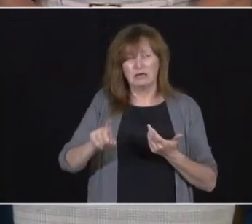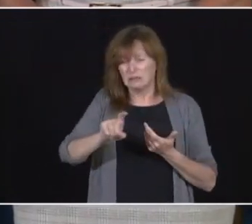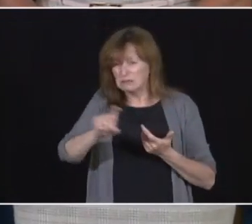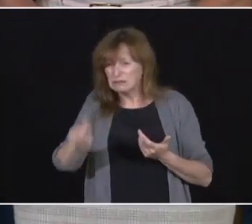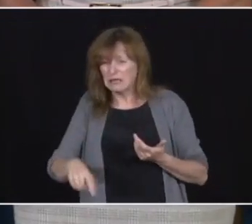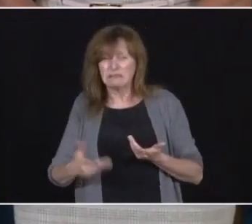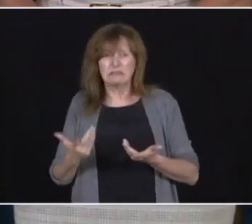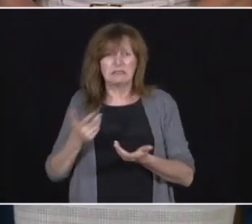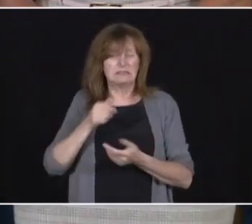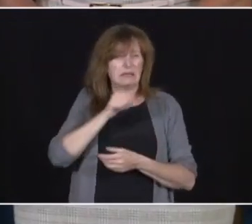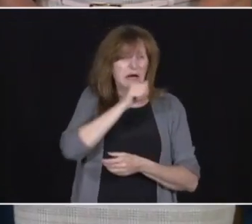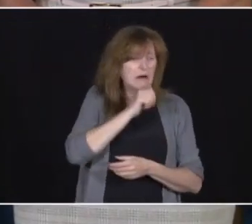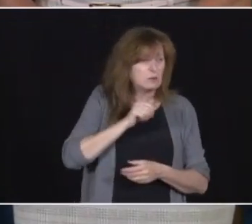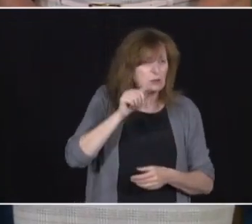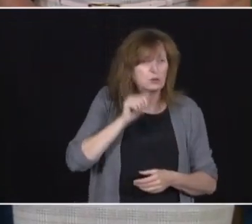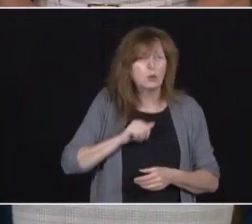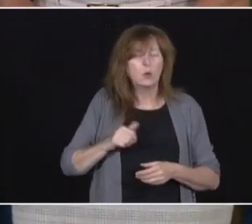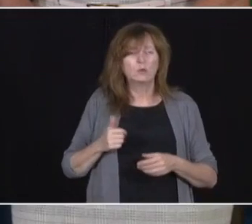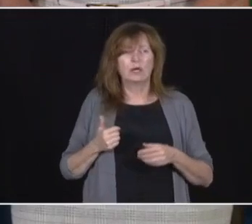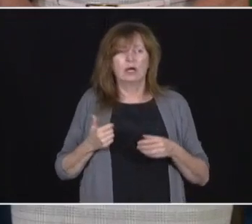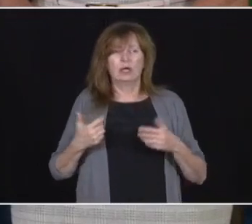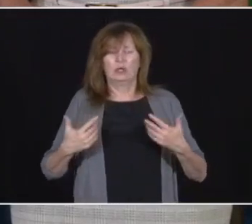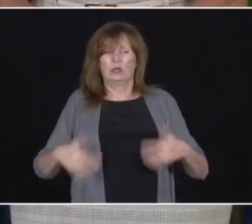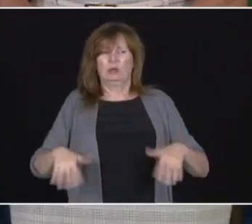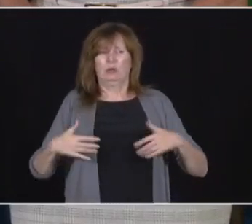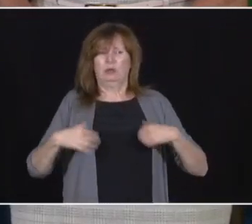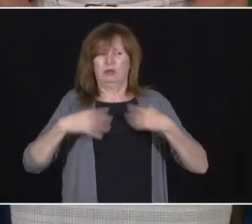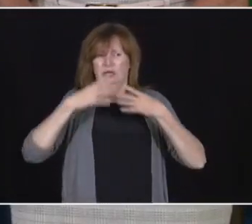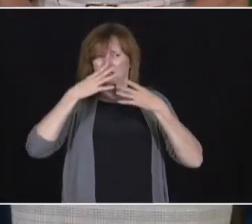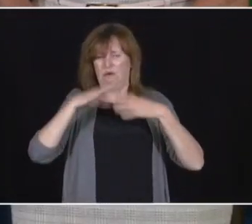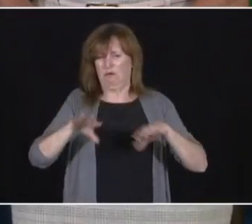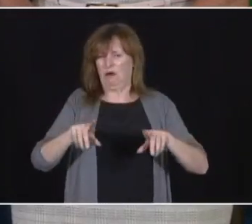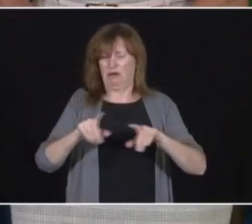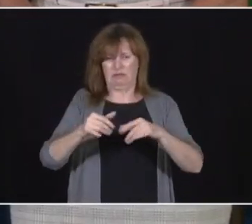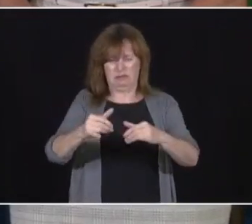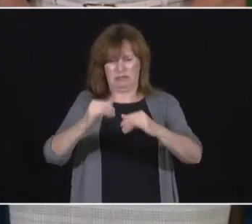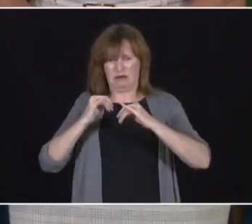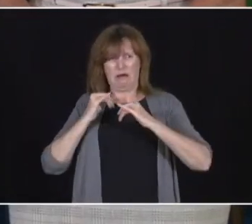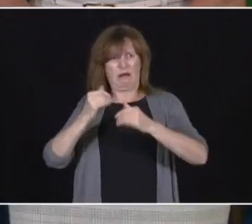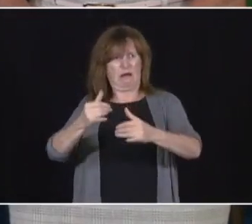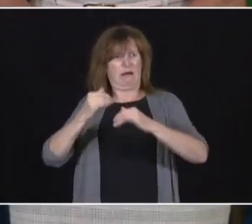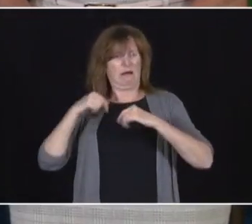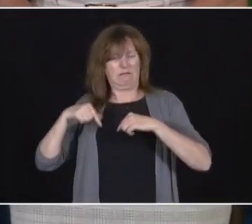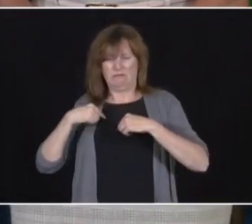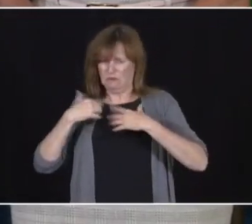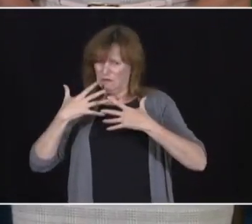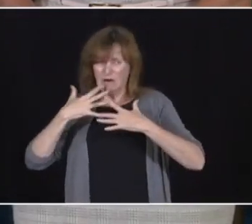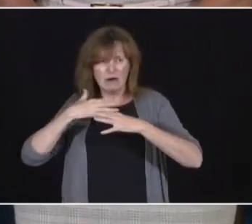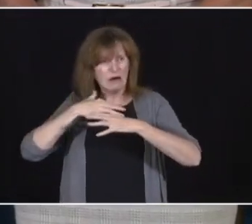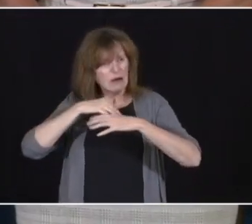don't think we are ready right now. You see what is happening down in the states. Look at Florida, Texas, Arizona, California, I